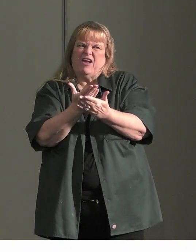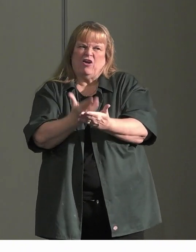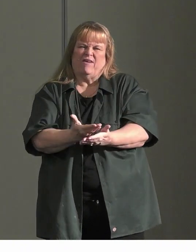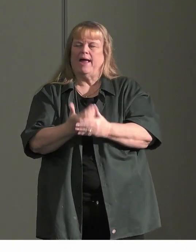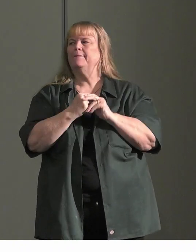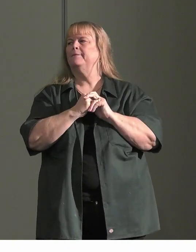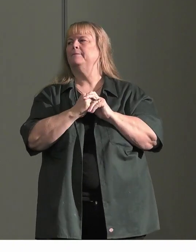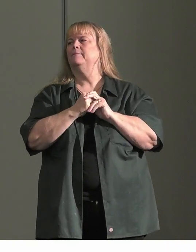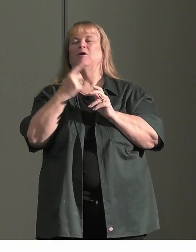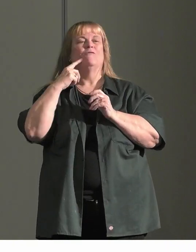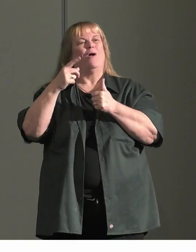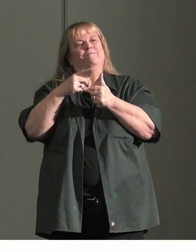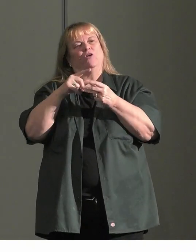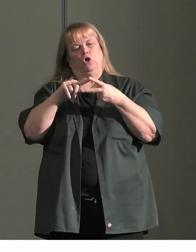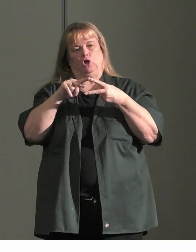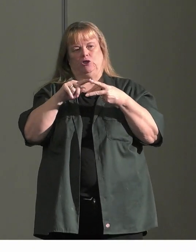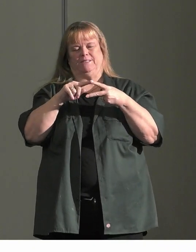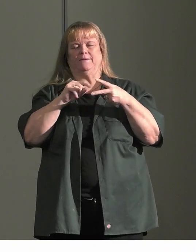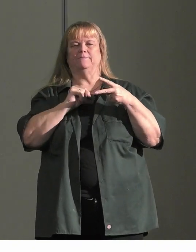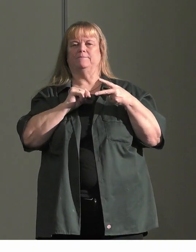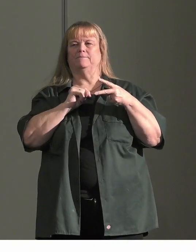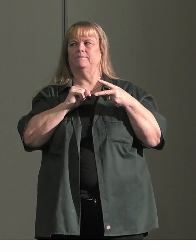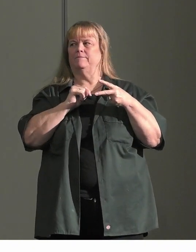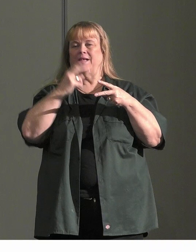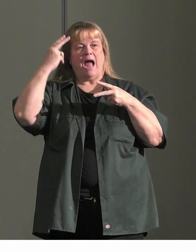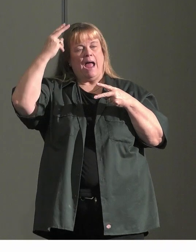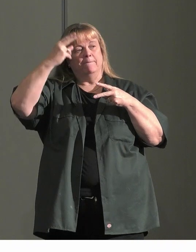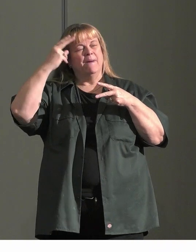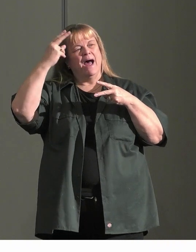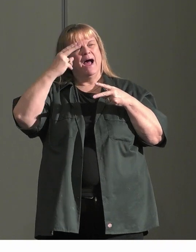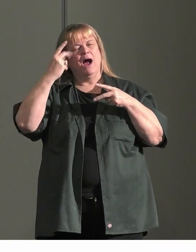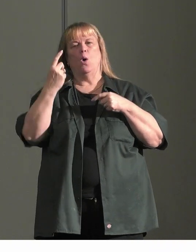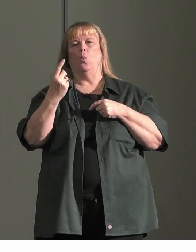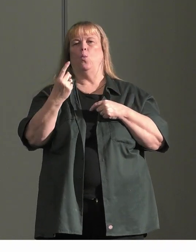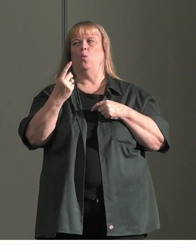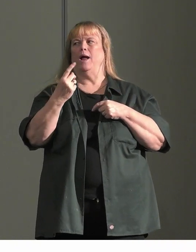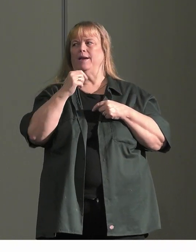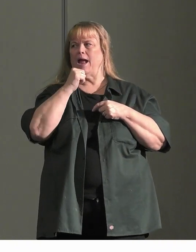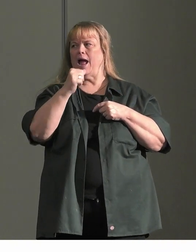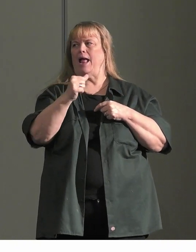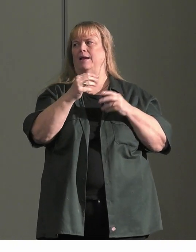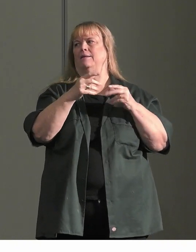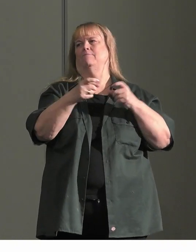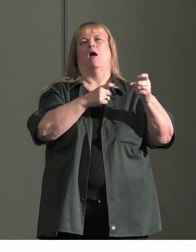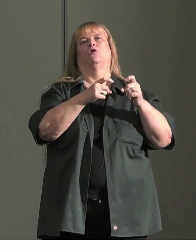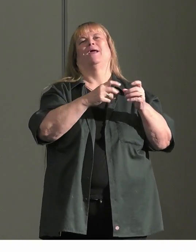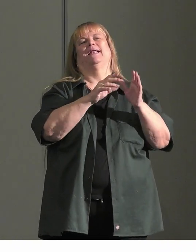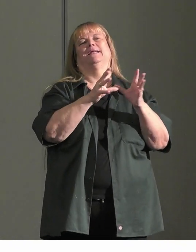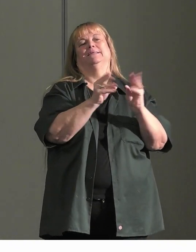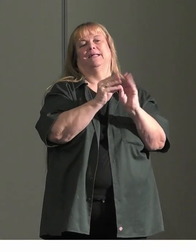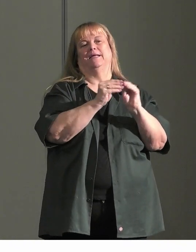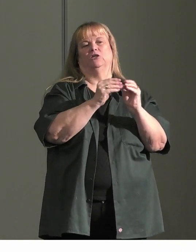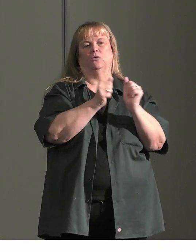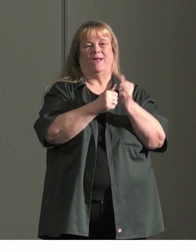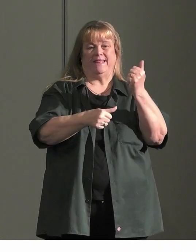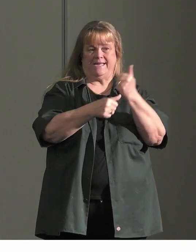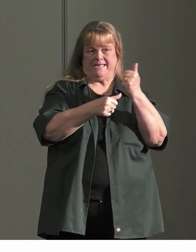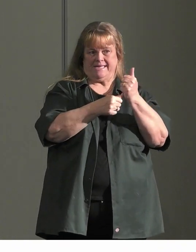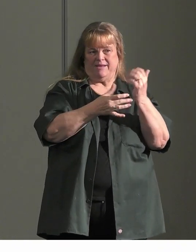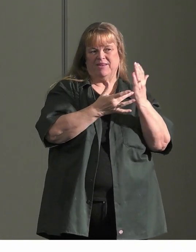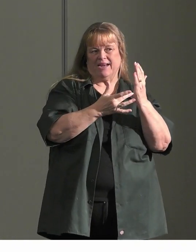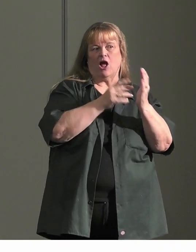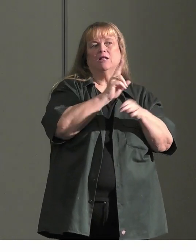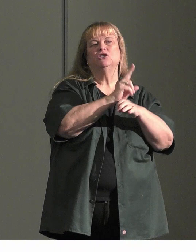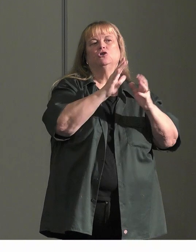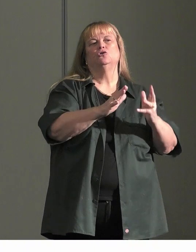So for our first, we hypothesize, one unmoderated session with an assistive technology user produce